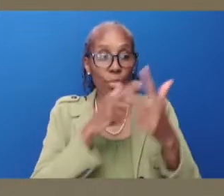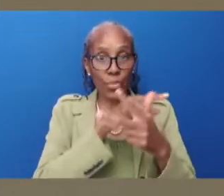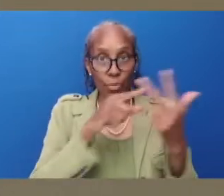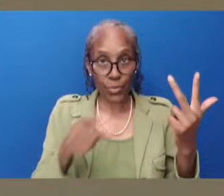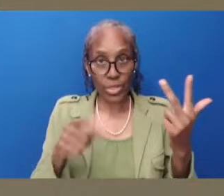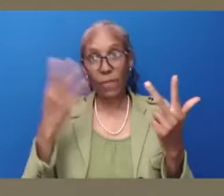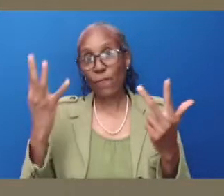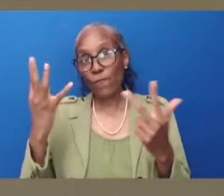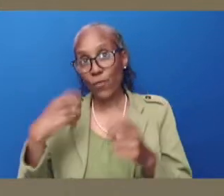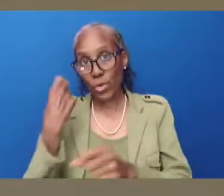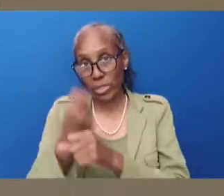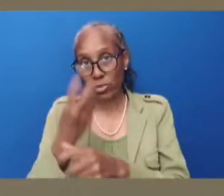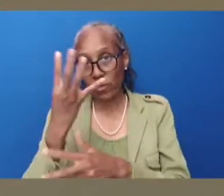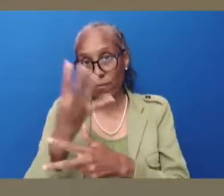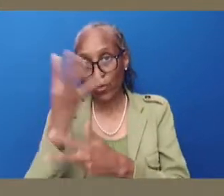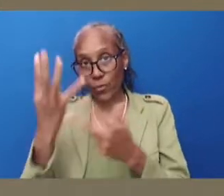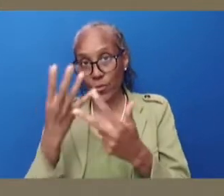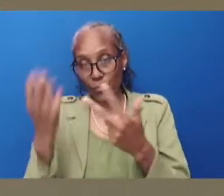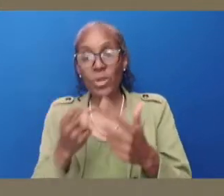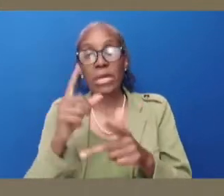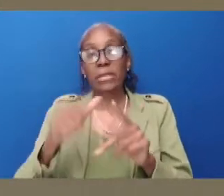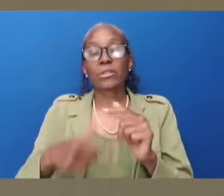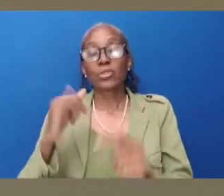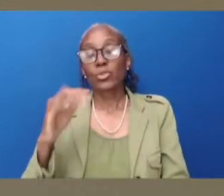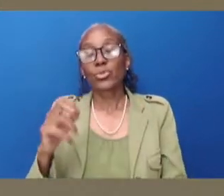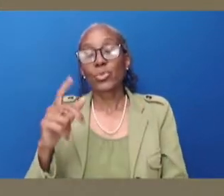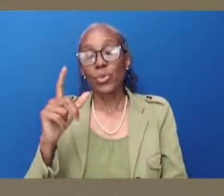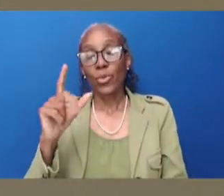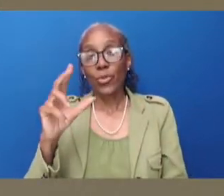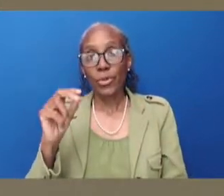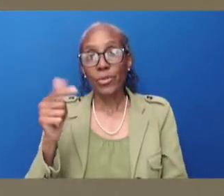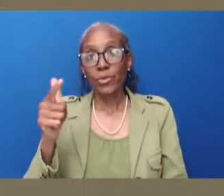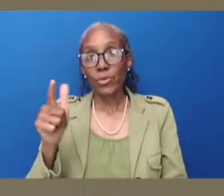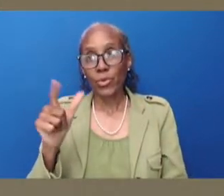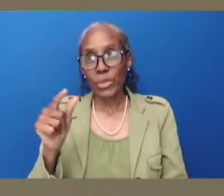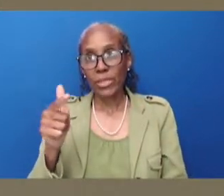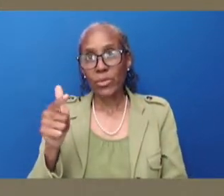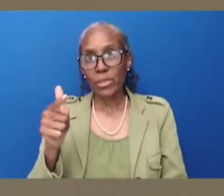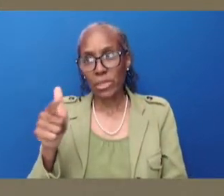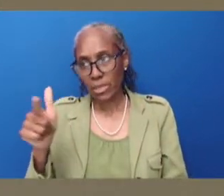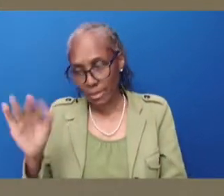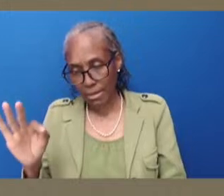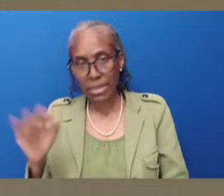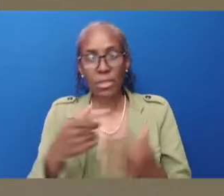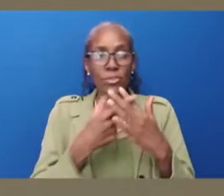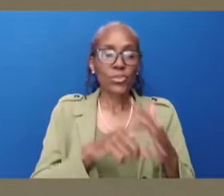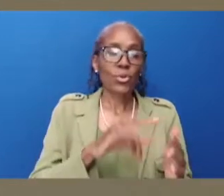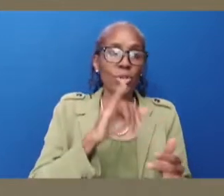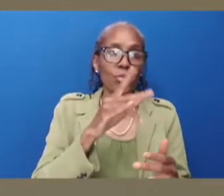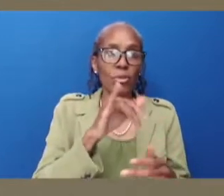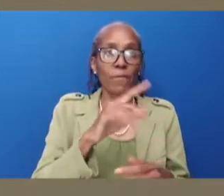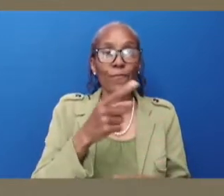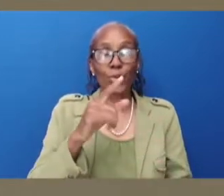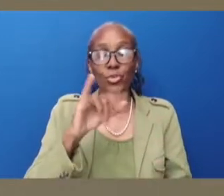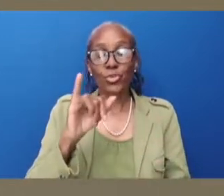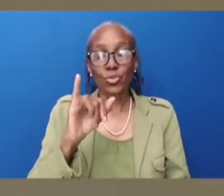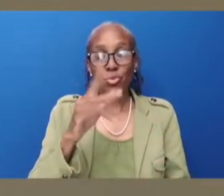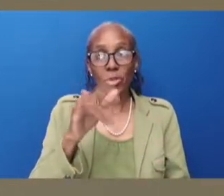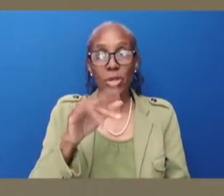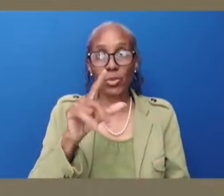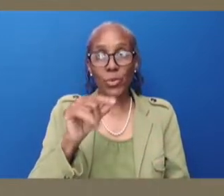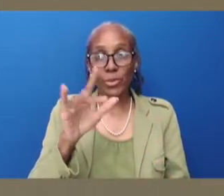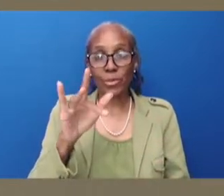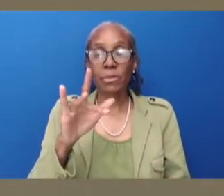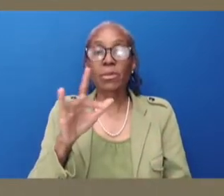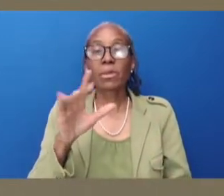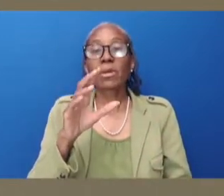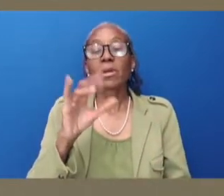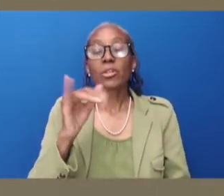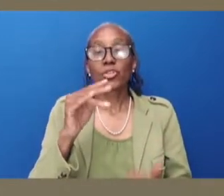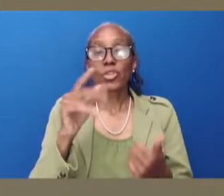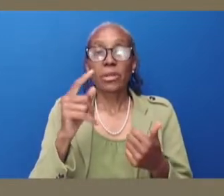LIBRARY BOARD OF TRUSTEES FOR